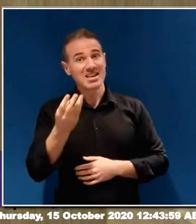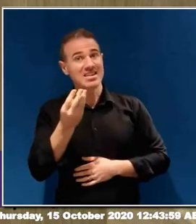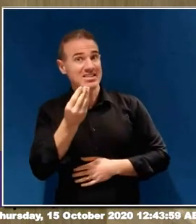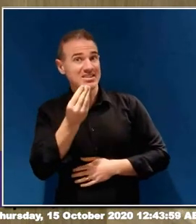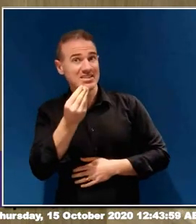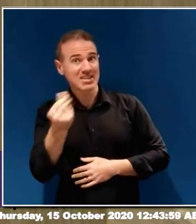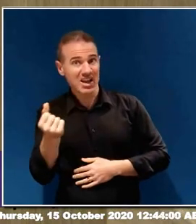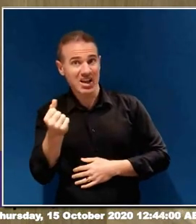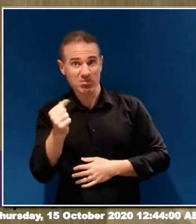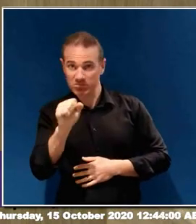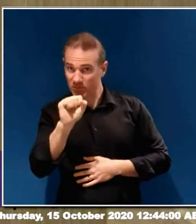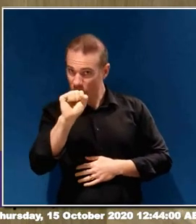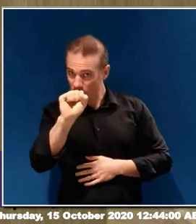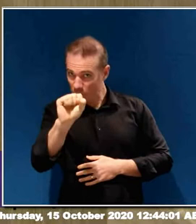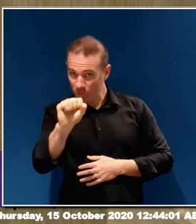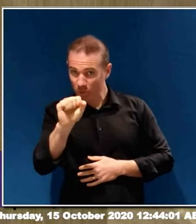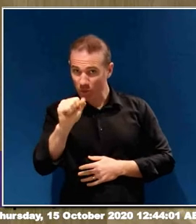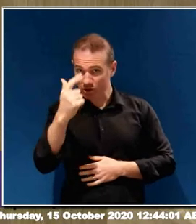That's correct. OK.